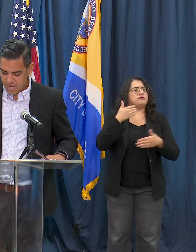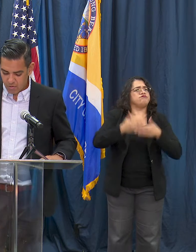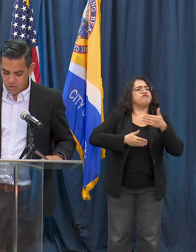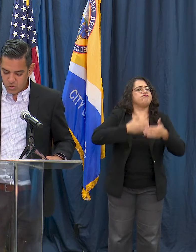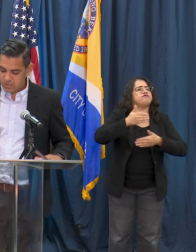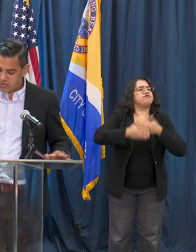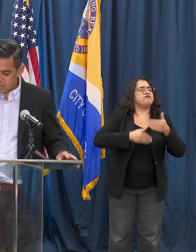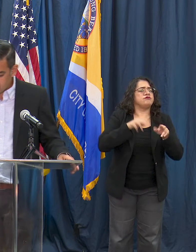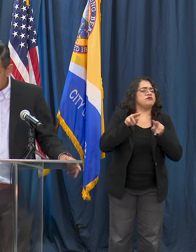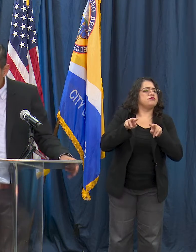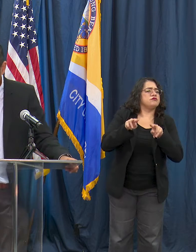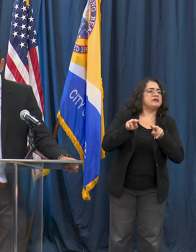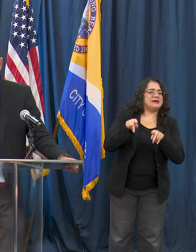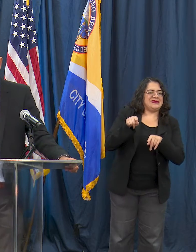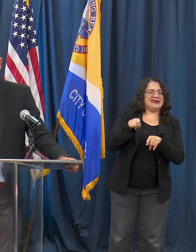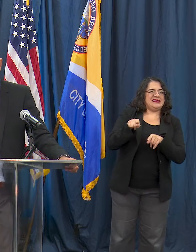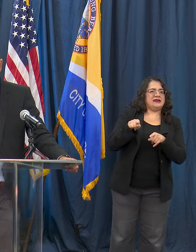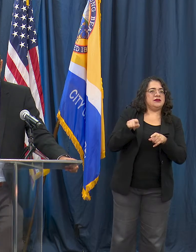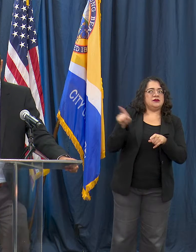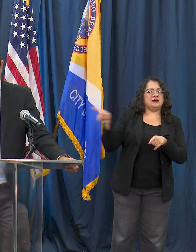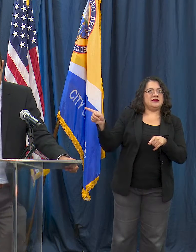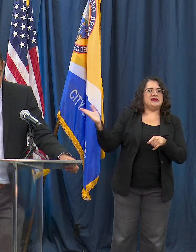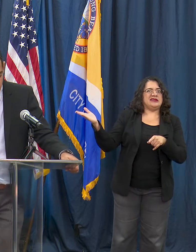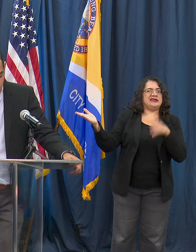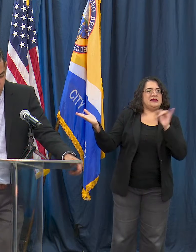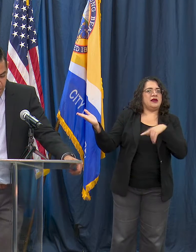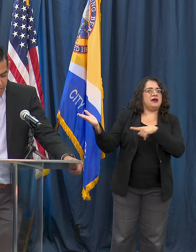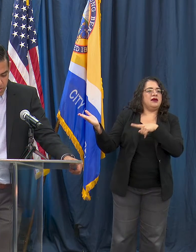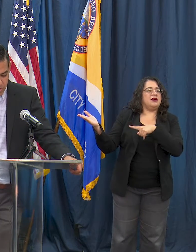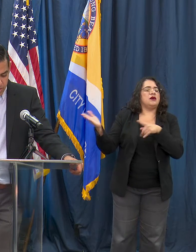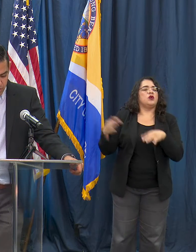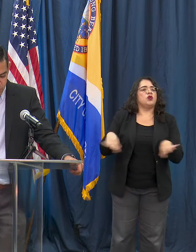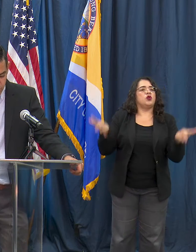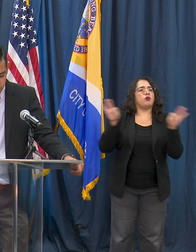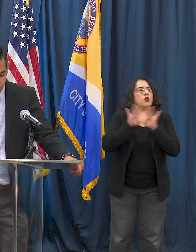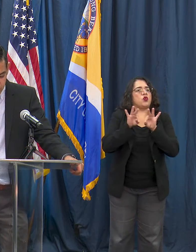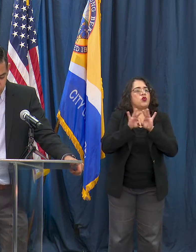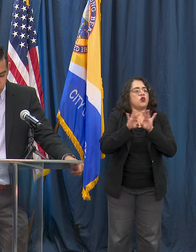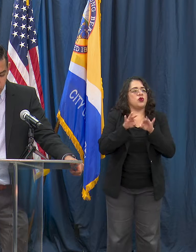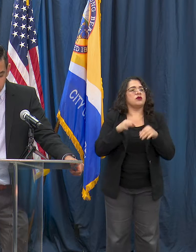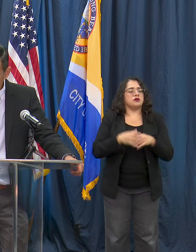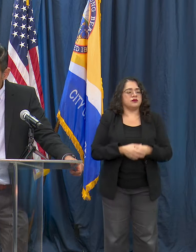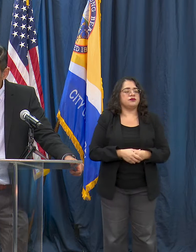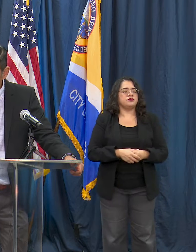Now as you can see, there are two bar